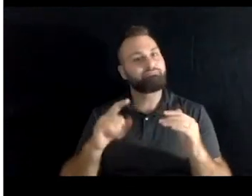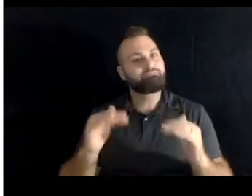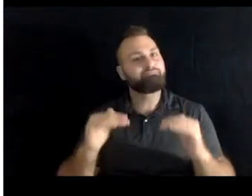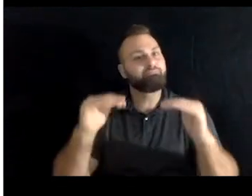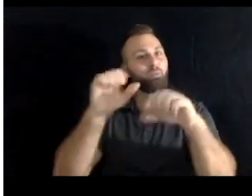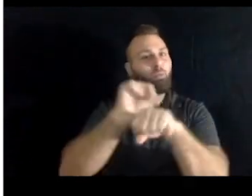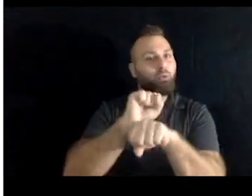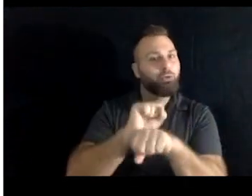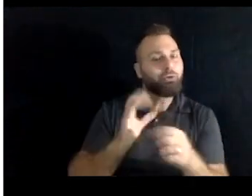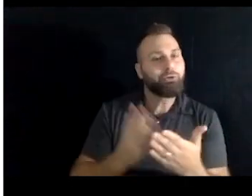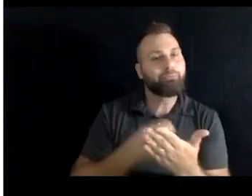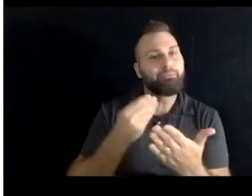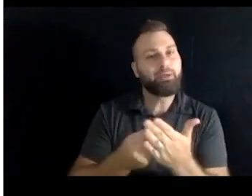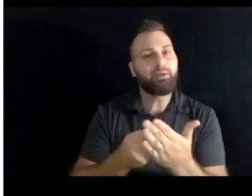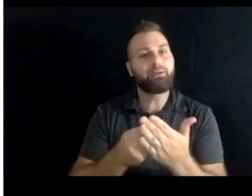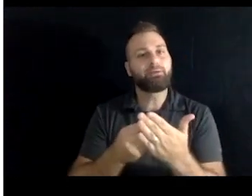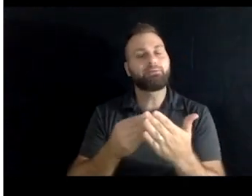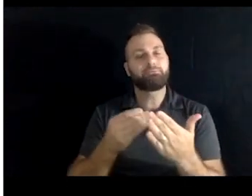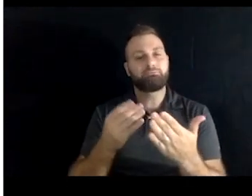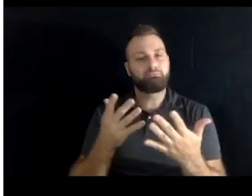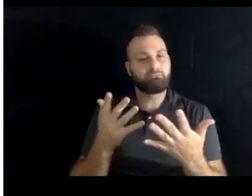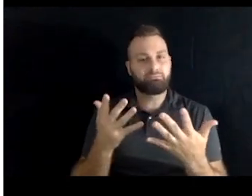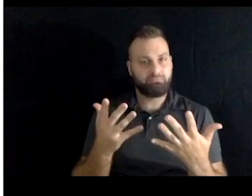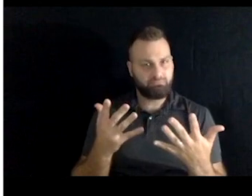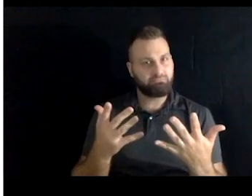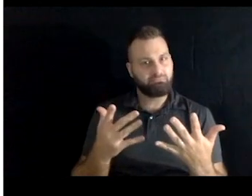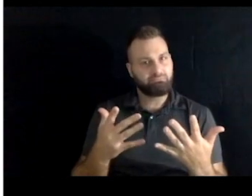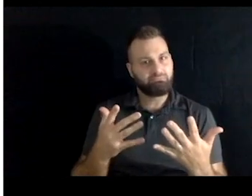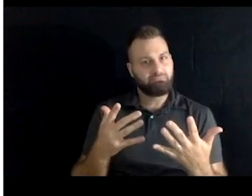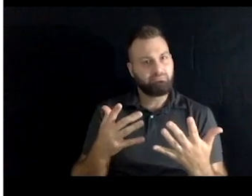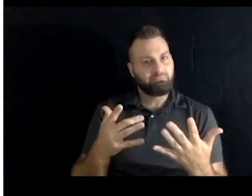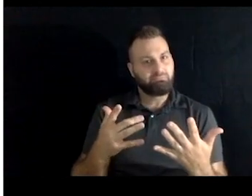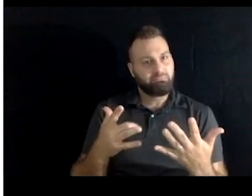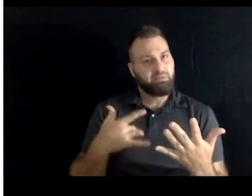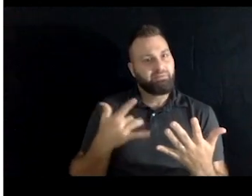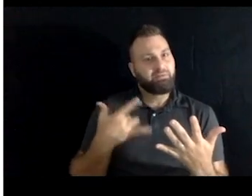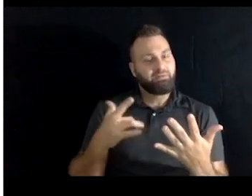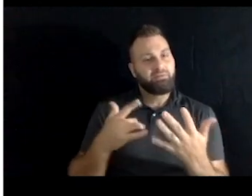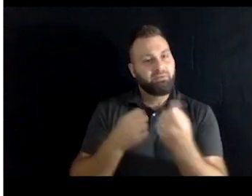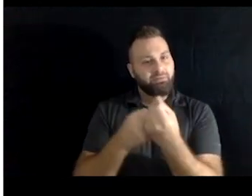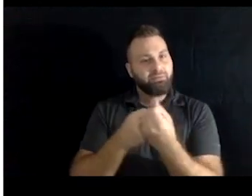employment or improves earnings. I think that the advocacy community